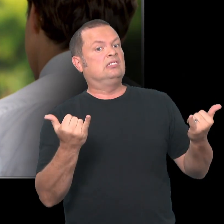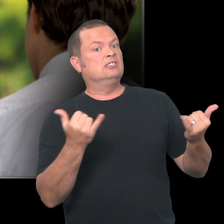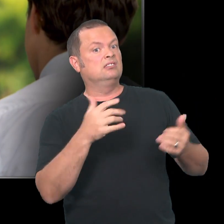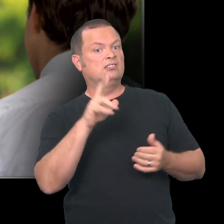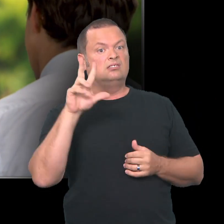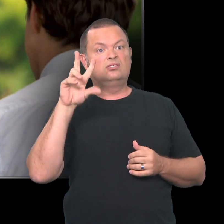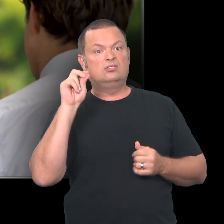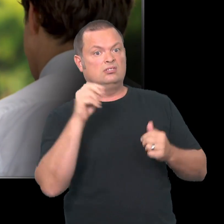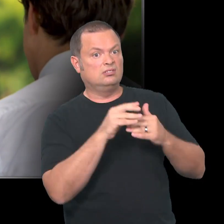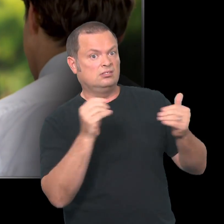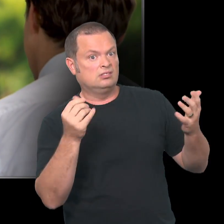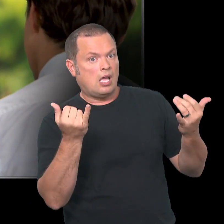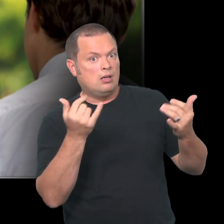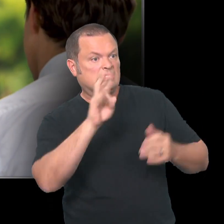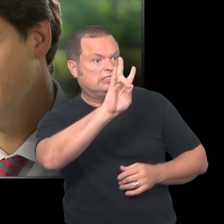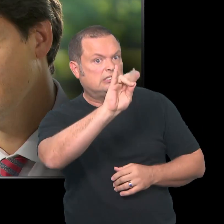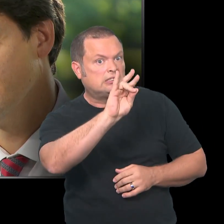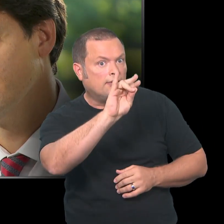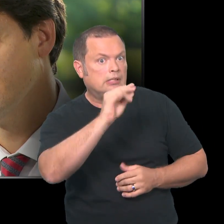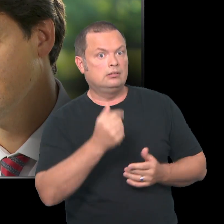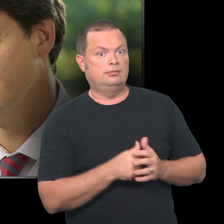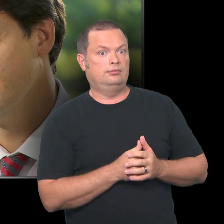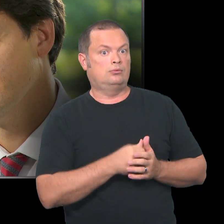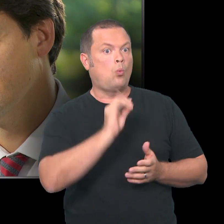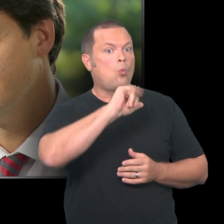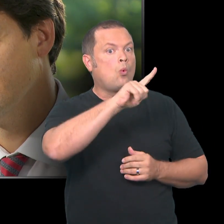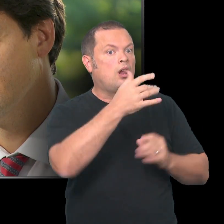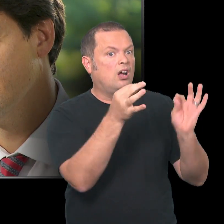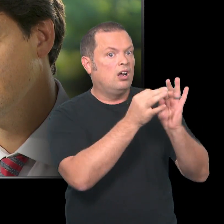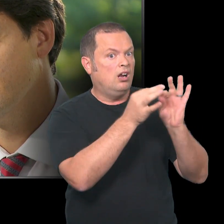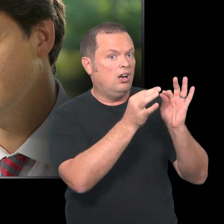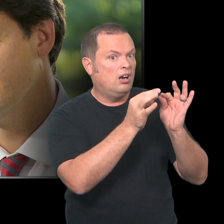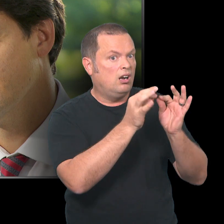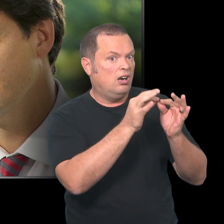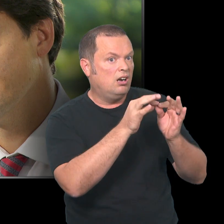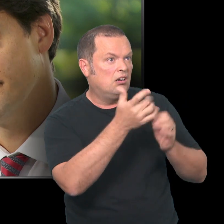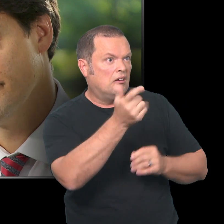you arrive at a time where the dollar is in the mid-70s in relation to the U.S. dollar,